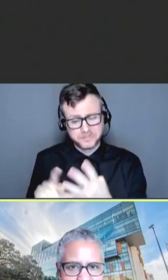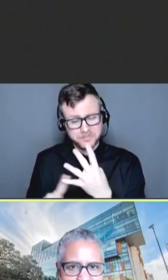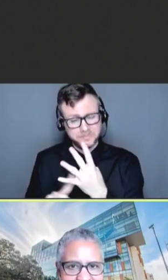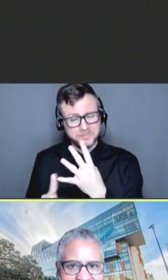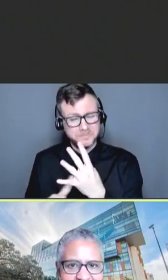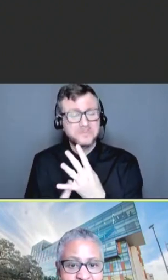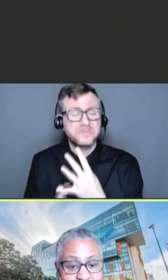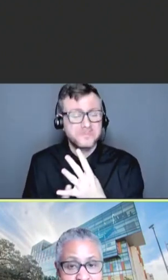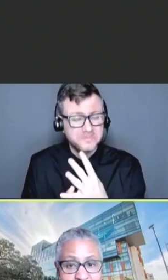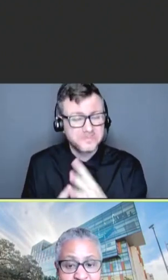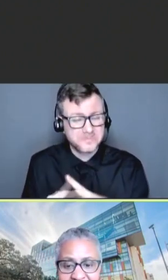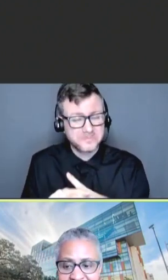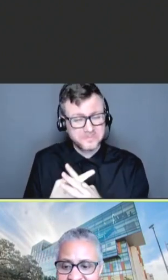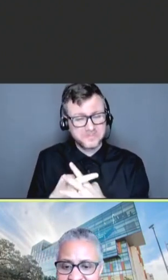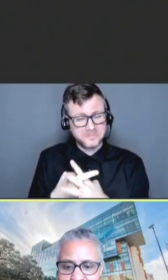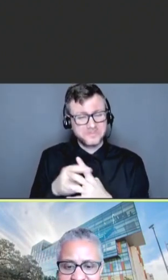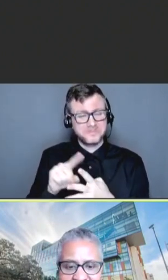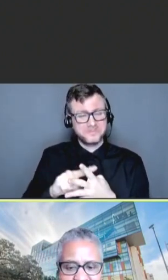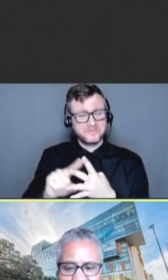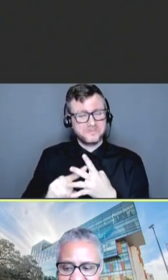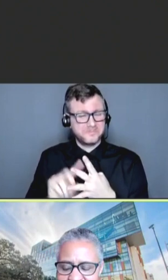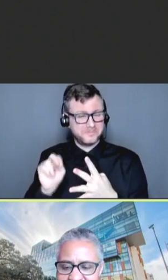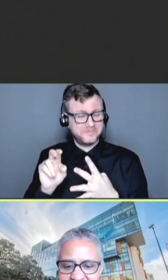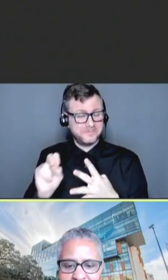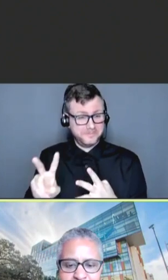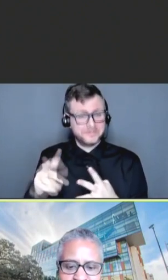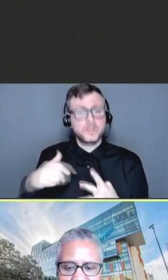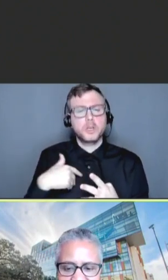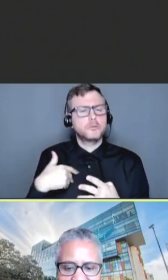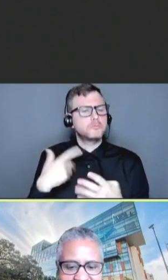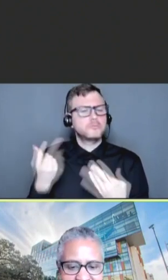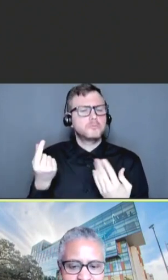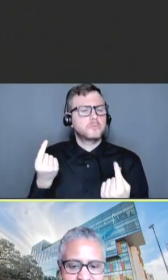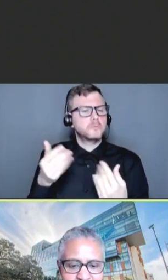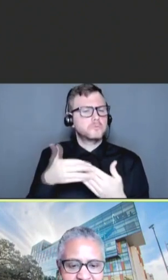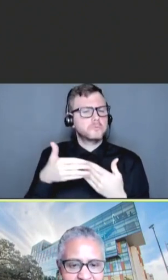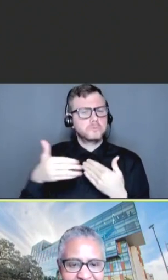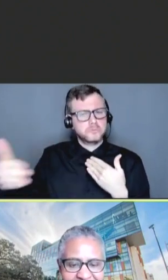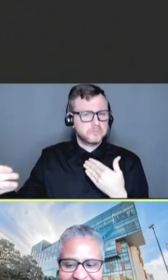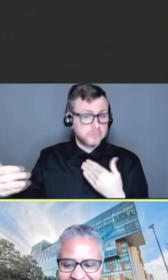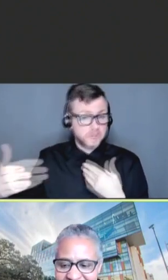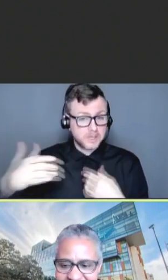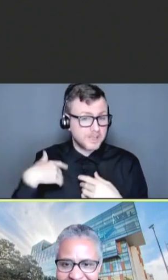beginning of November, and the plan for the year to come. So we can go on to the next slide.